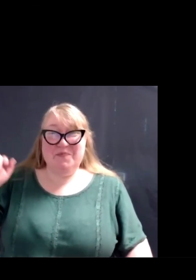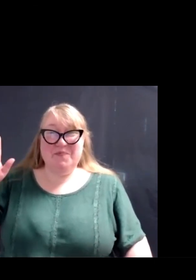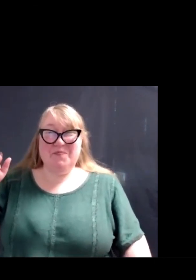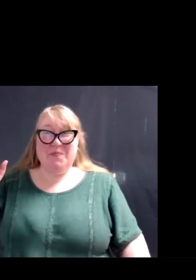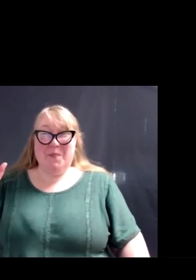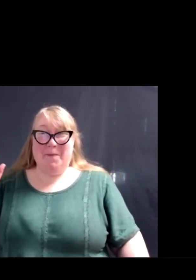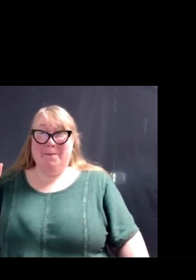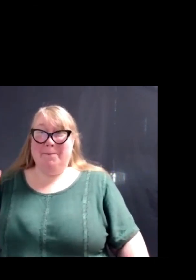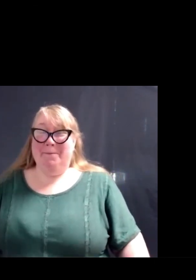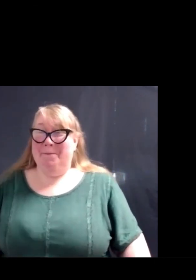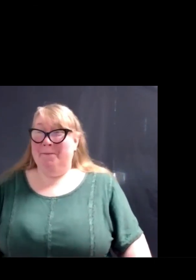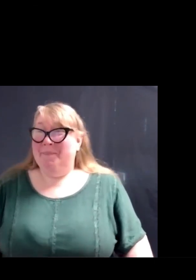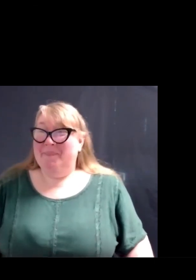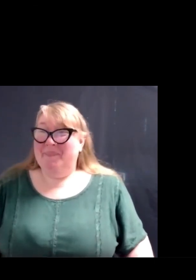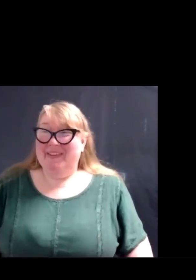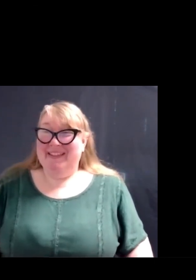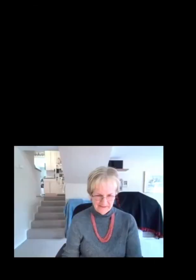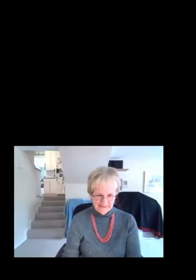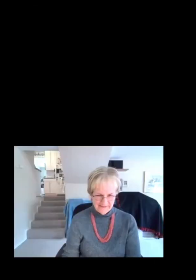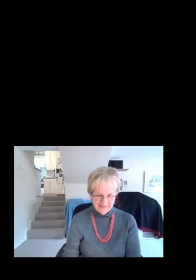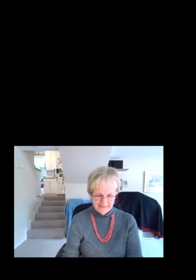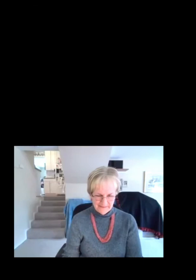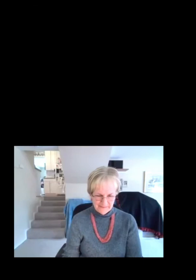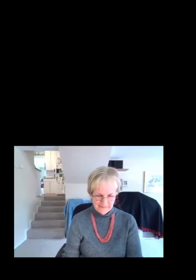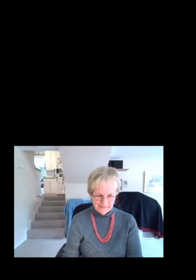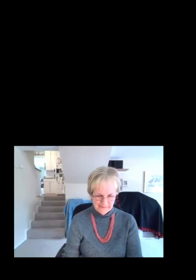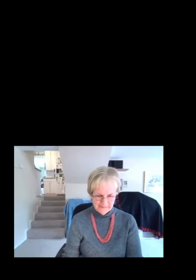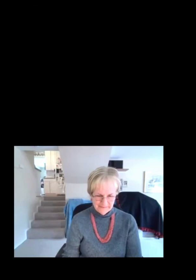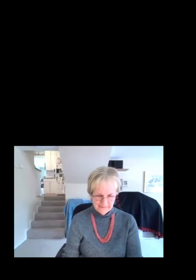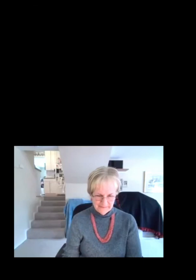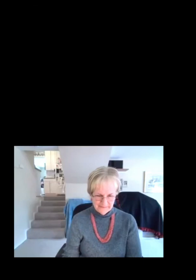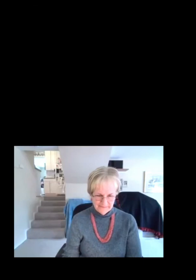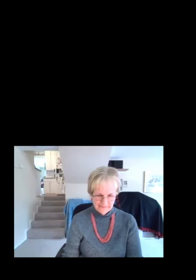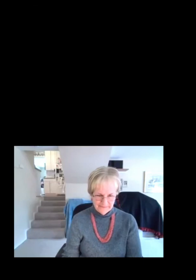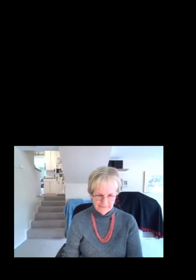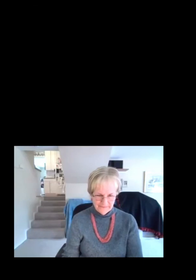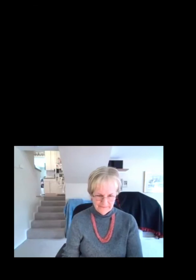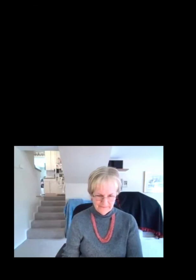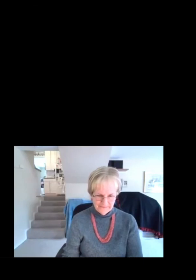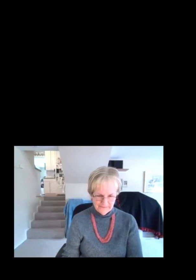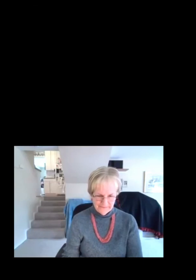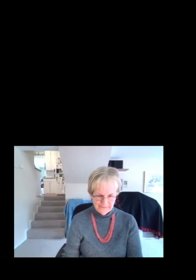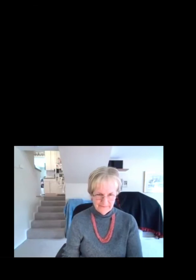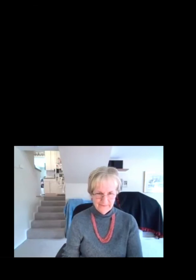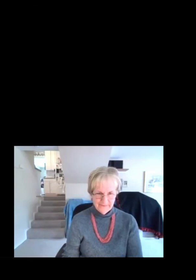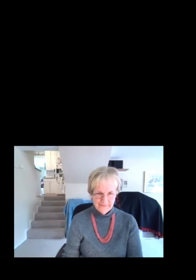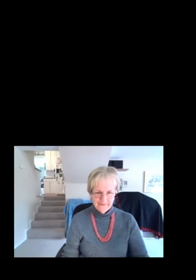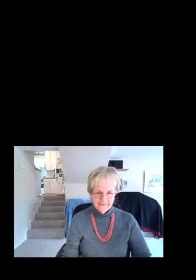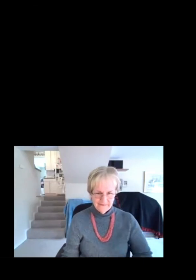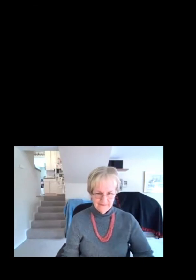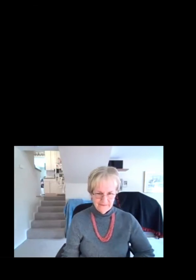Thank you interpreters and CART